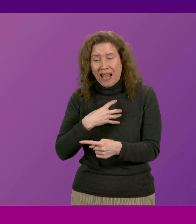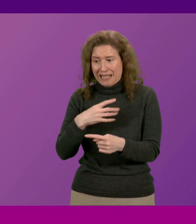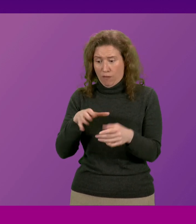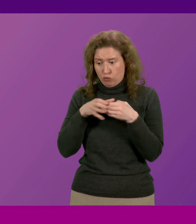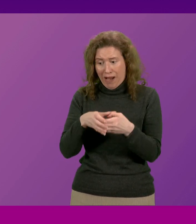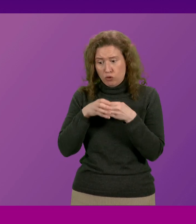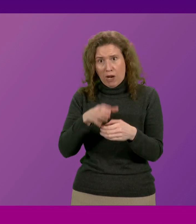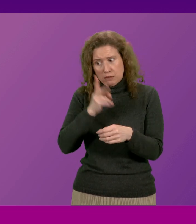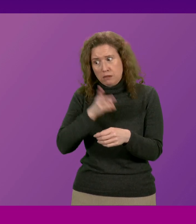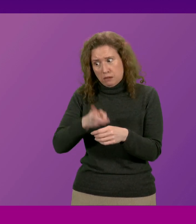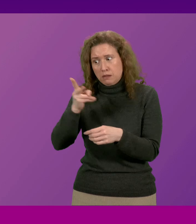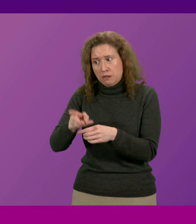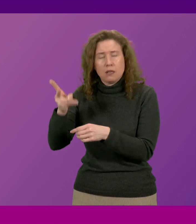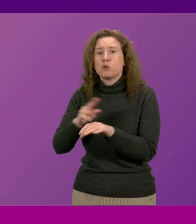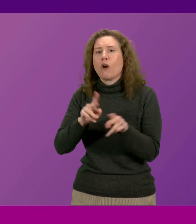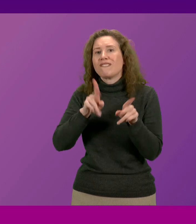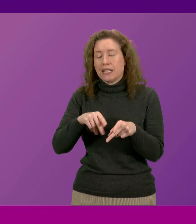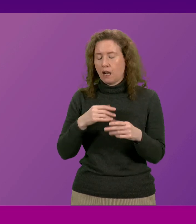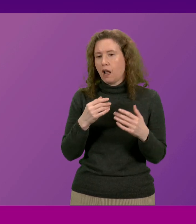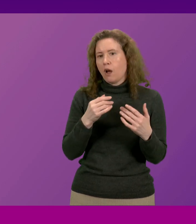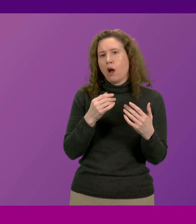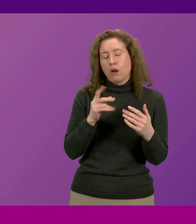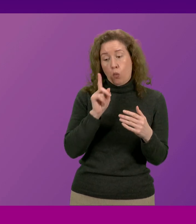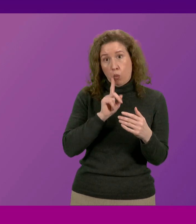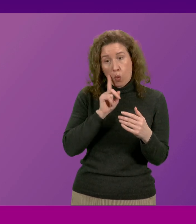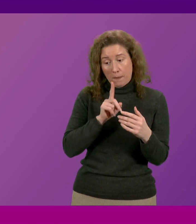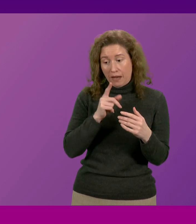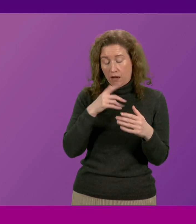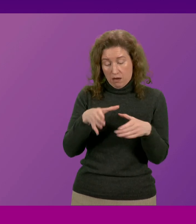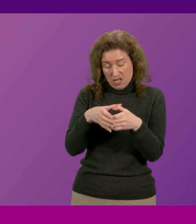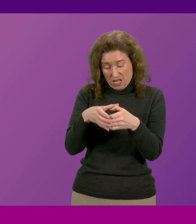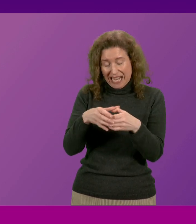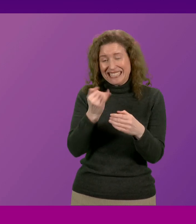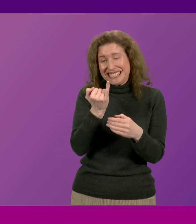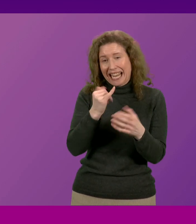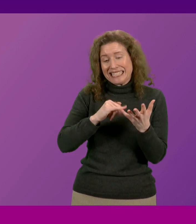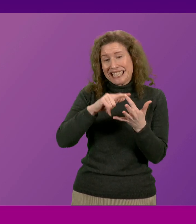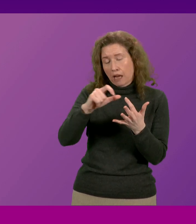strangulation. Within six to eight seconds, a woman loses consciousness. After 15 seconds,